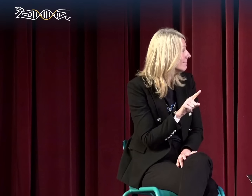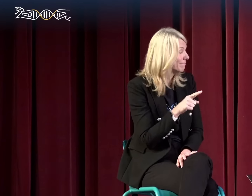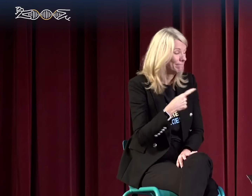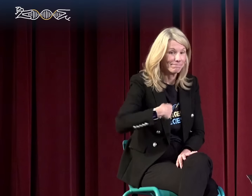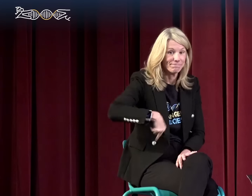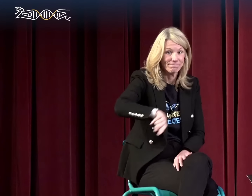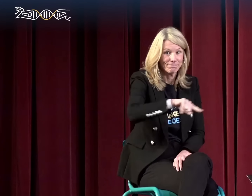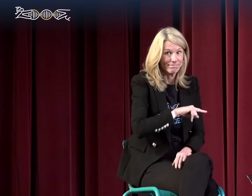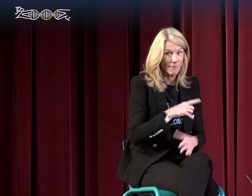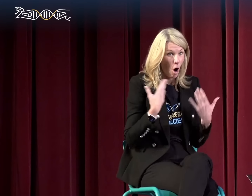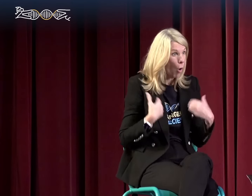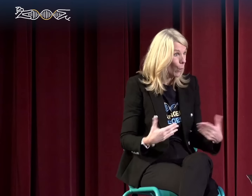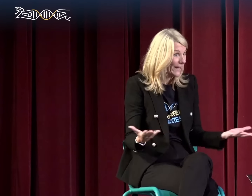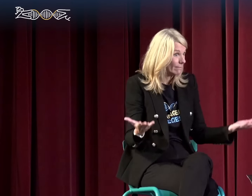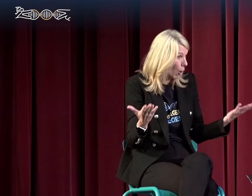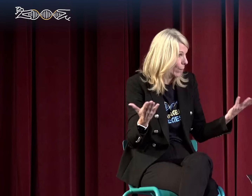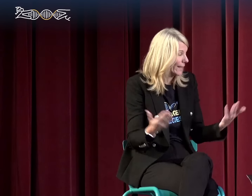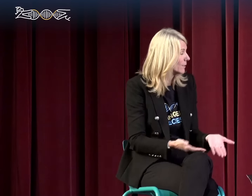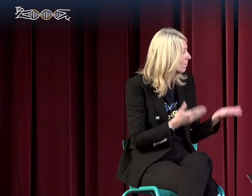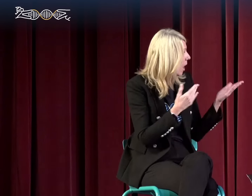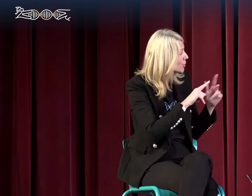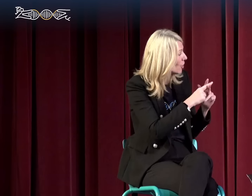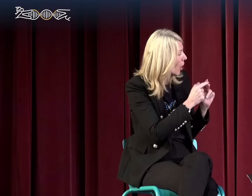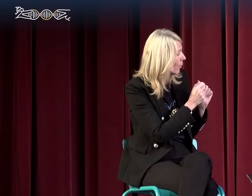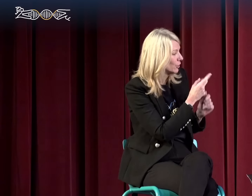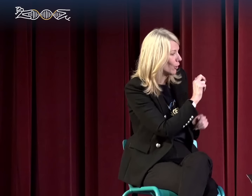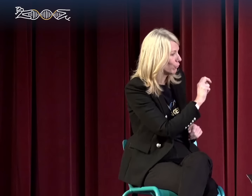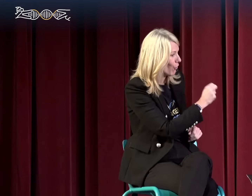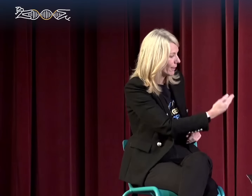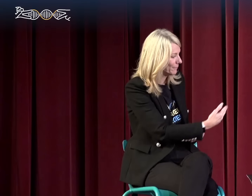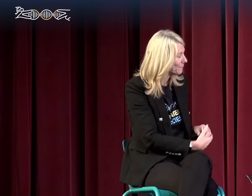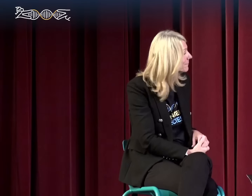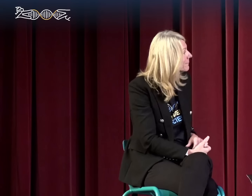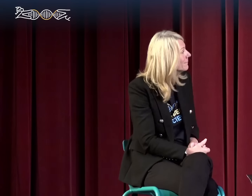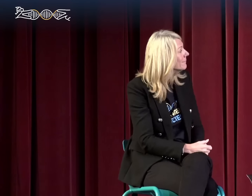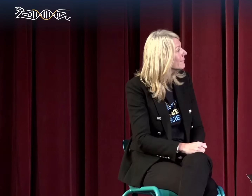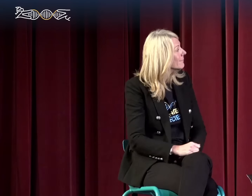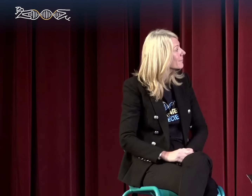Are we who are here an endangered species? I'll start with you, Dr. Braun.